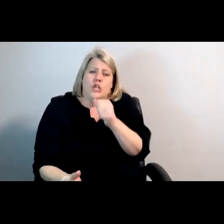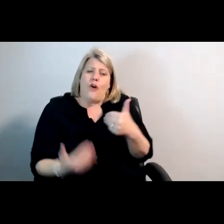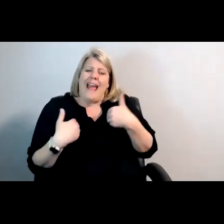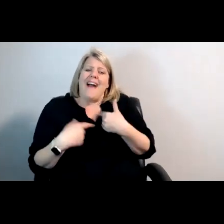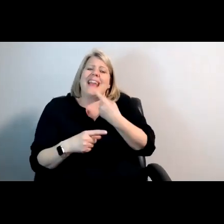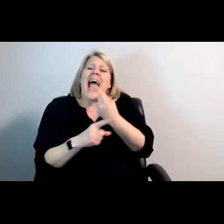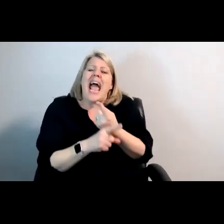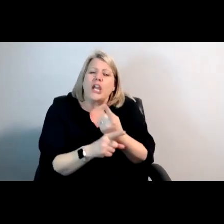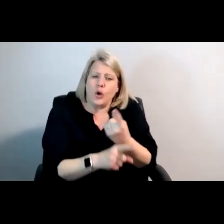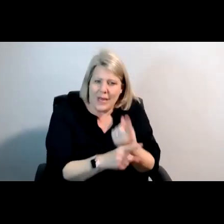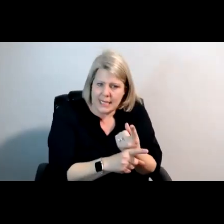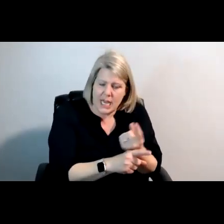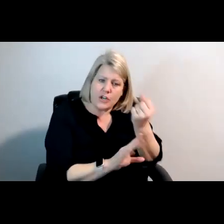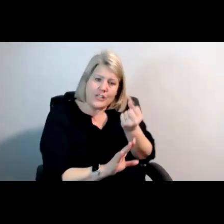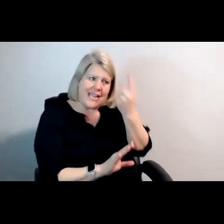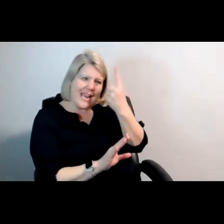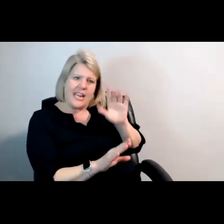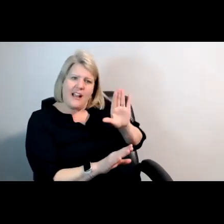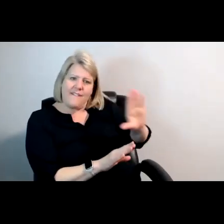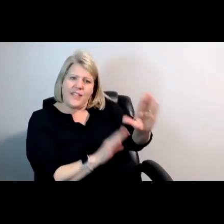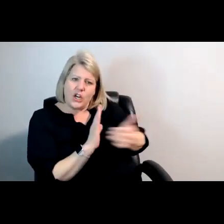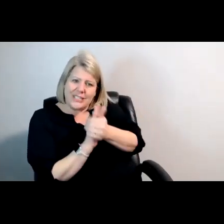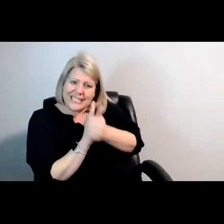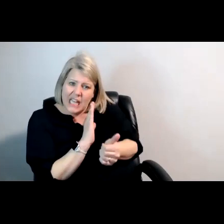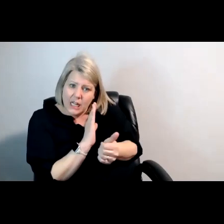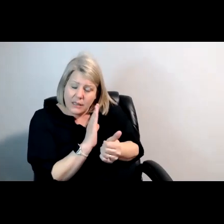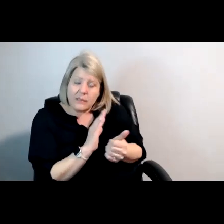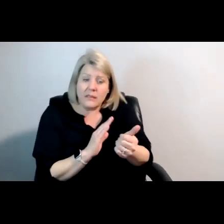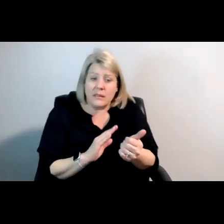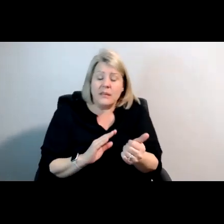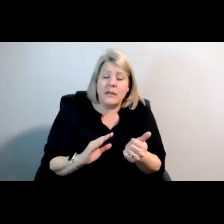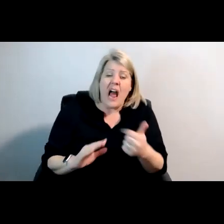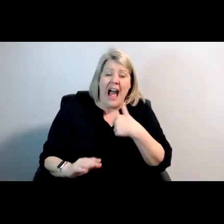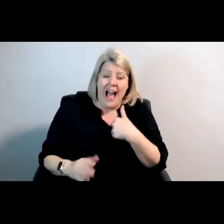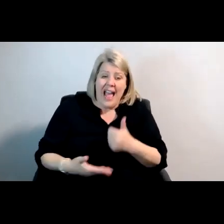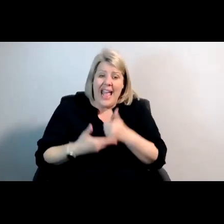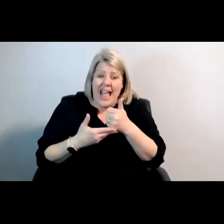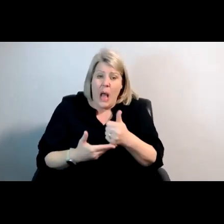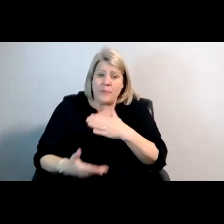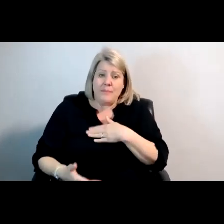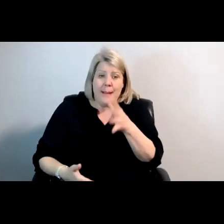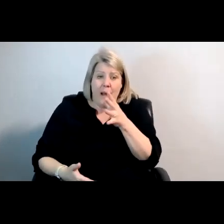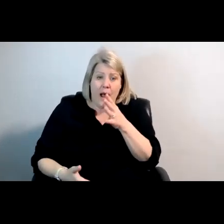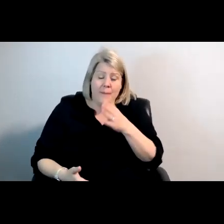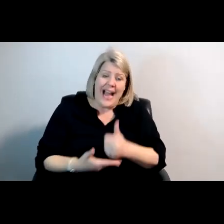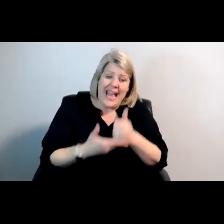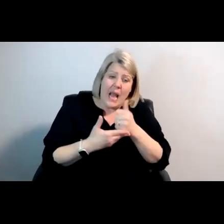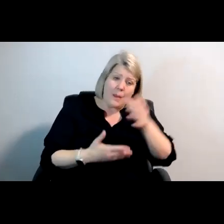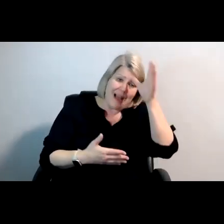I'm reminded of, you know, I helped both my mom and dad at the end of their life. And I can think of lots of healthcare situations